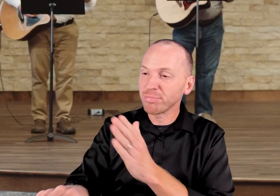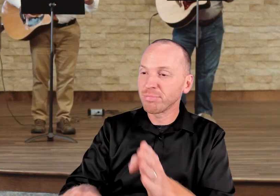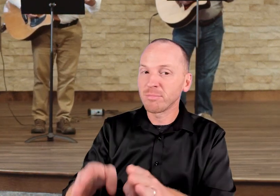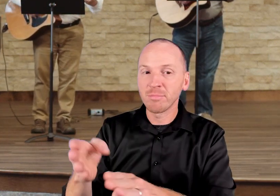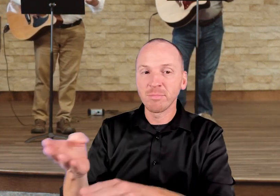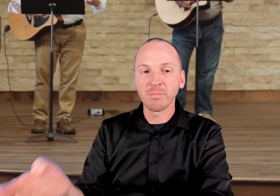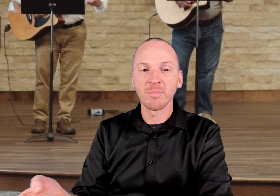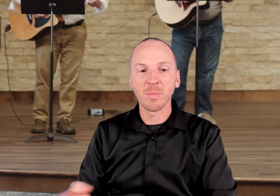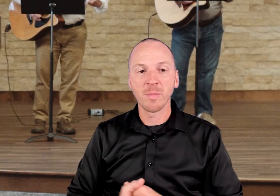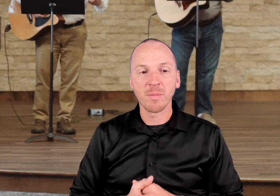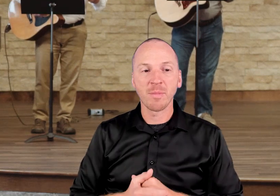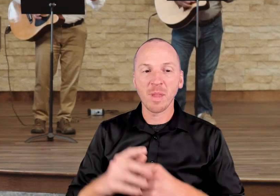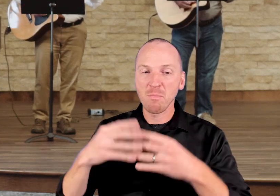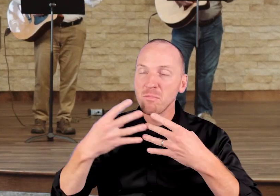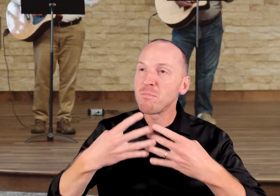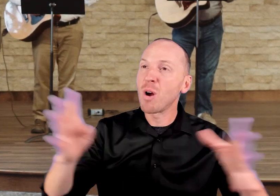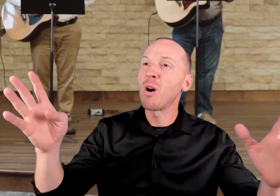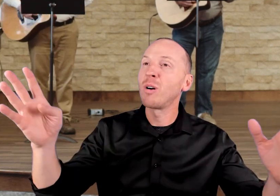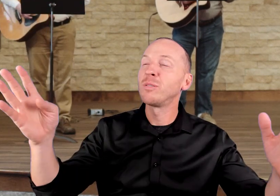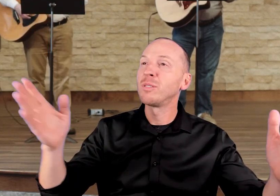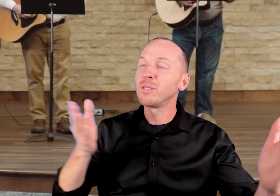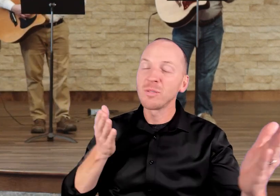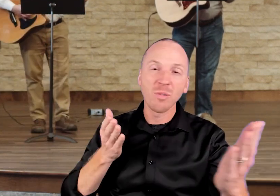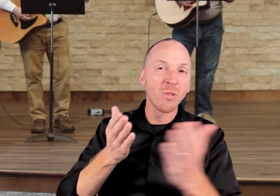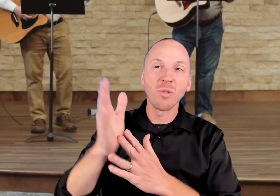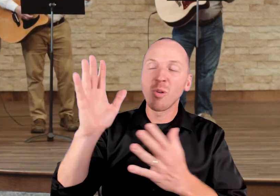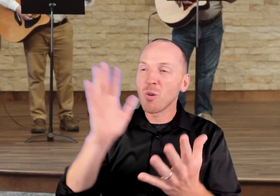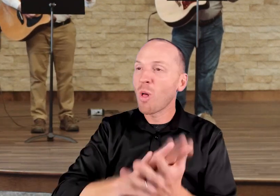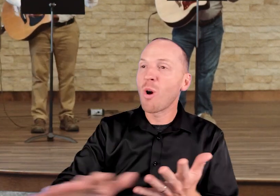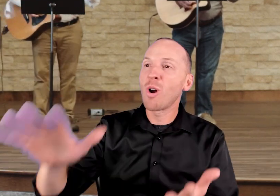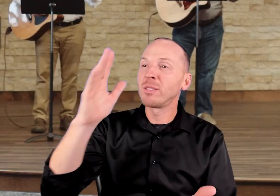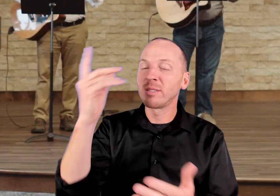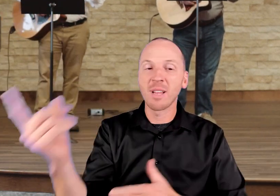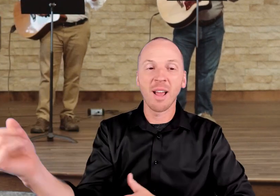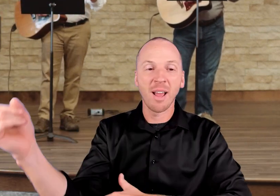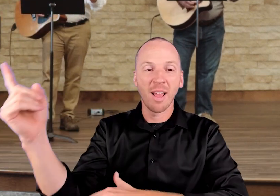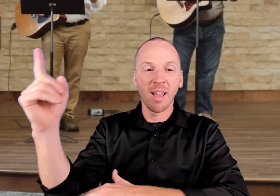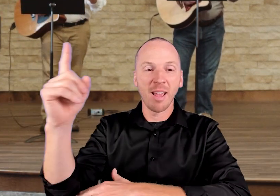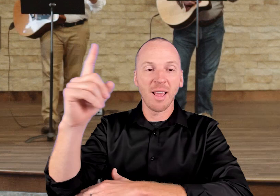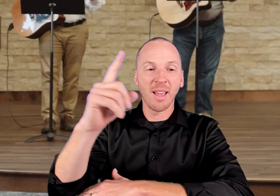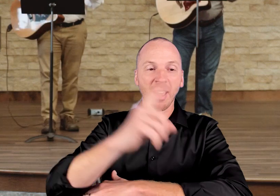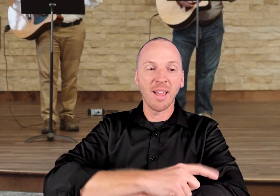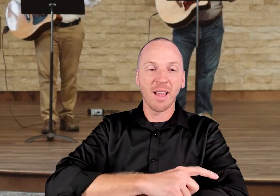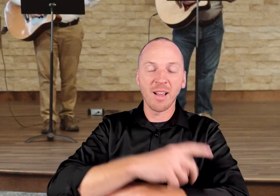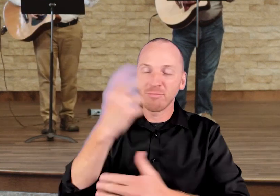Then bursting forth in glorious day